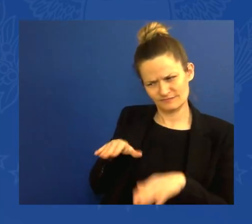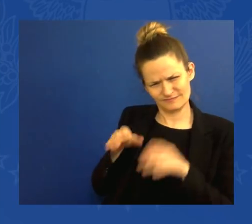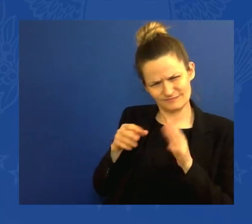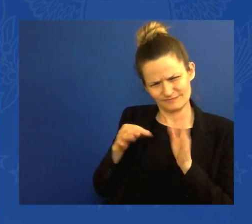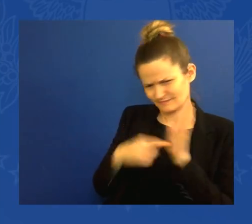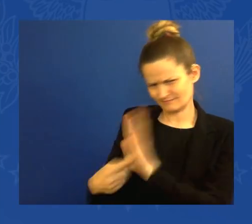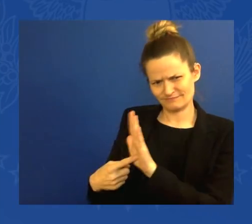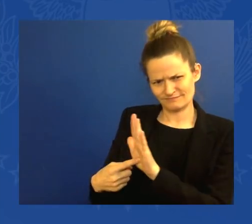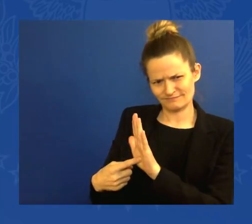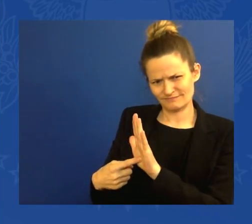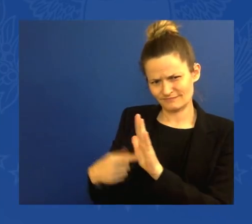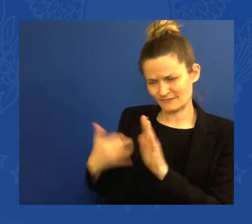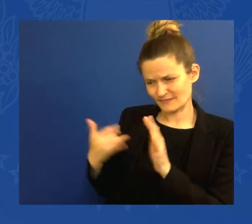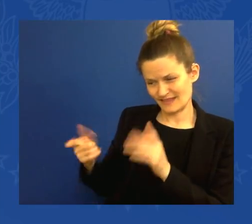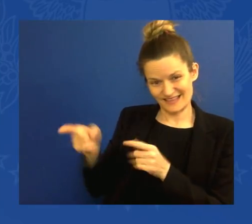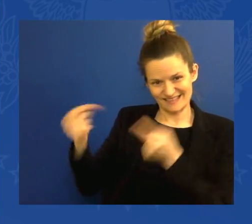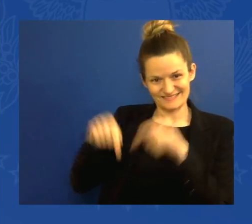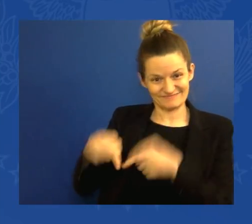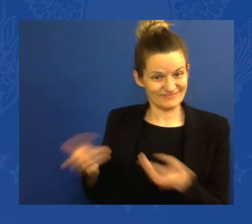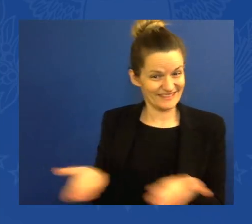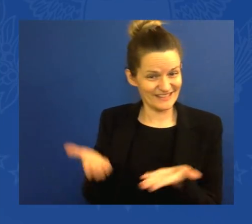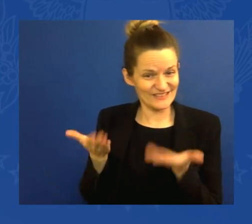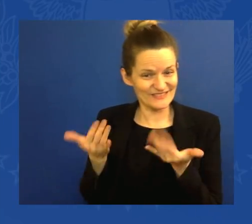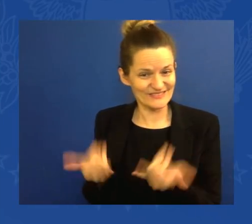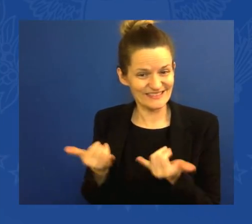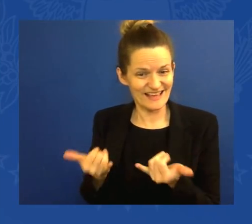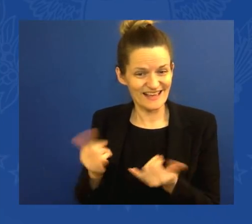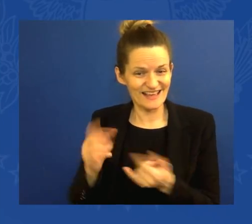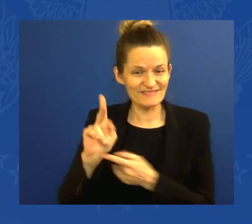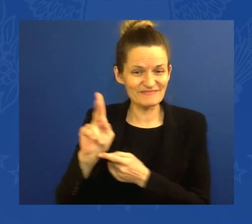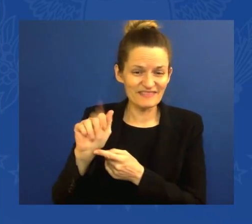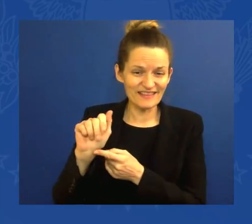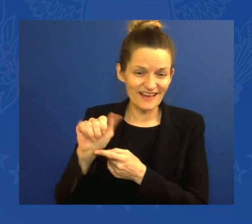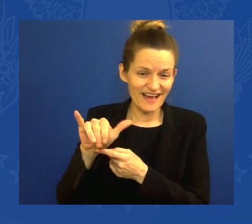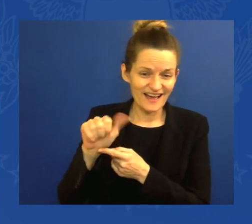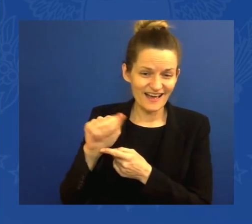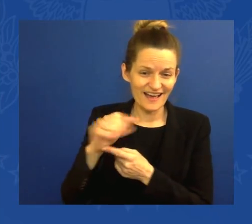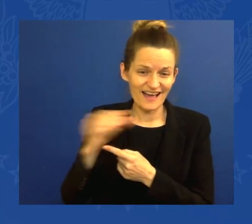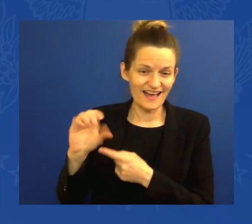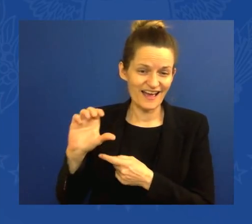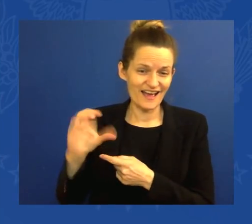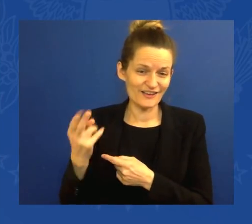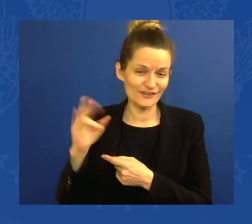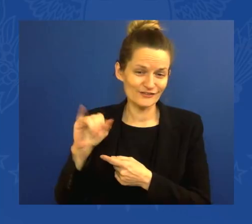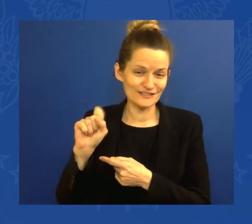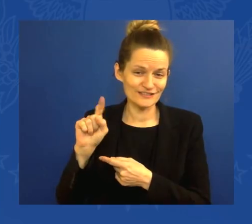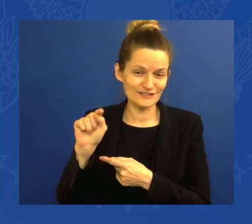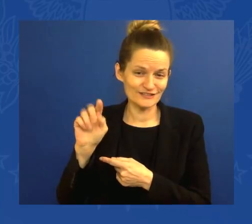Kyra and Christian, thank you for your bravery and for allowing your mom